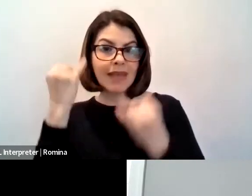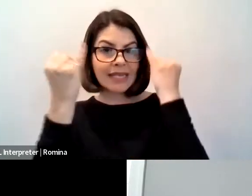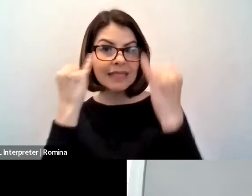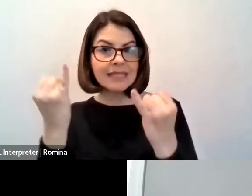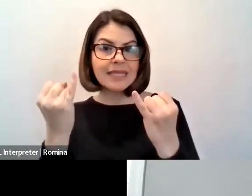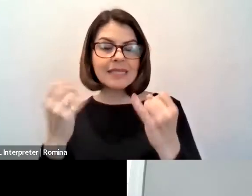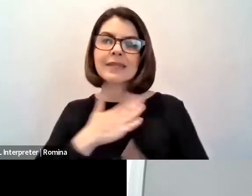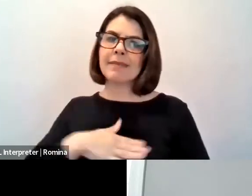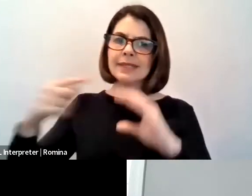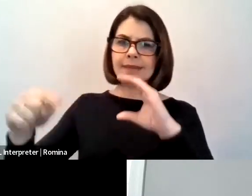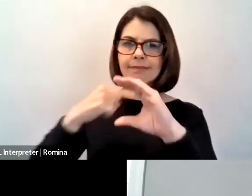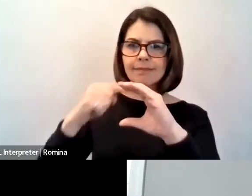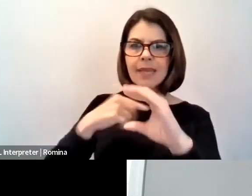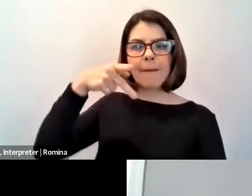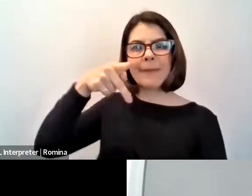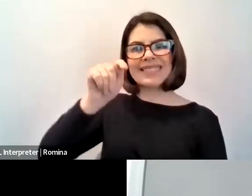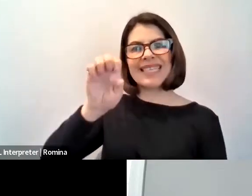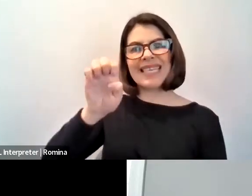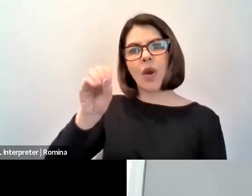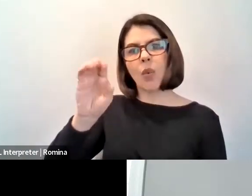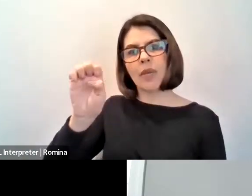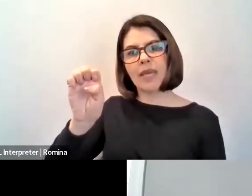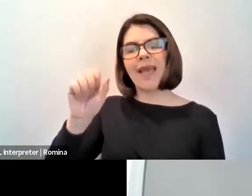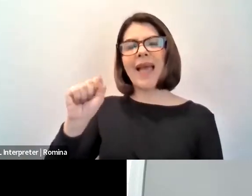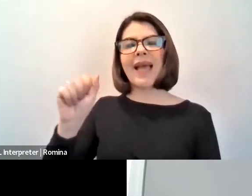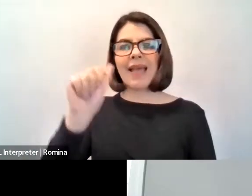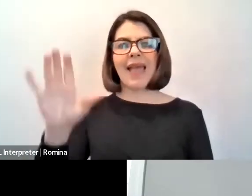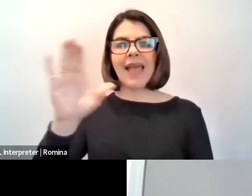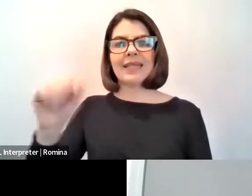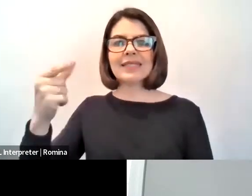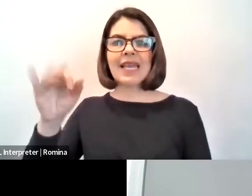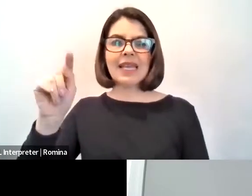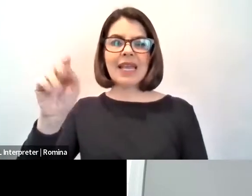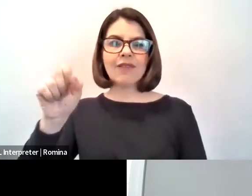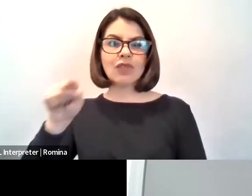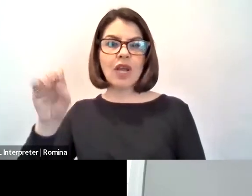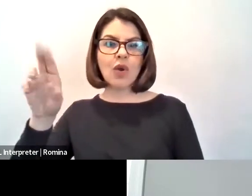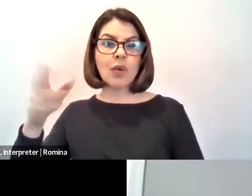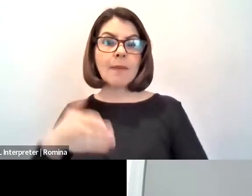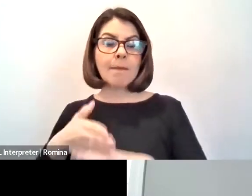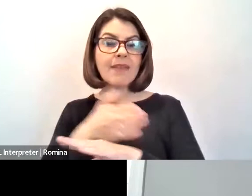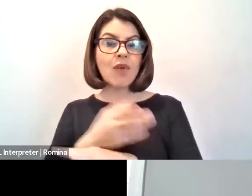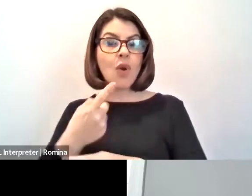shoot us an email, pteoe@sagaftra.org. And before we go, if you haven't already,